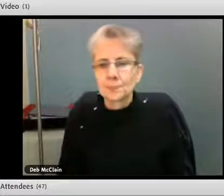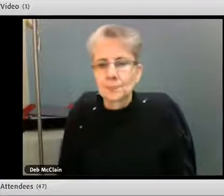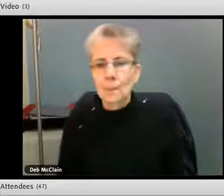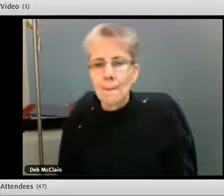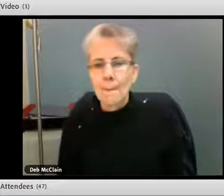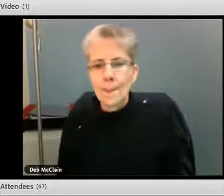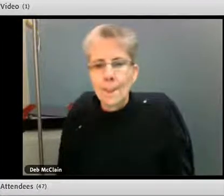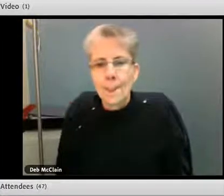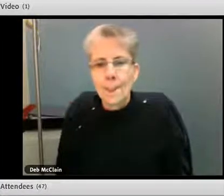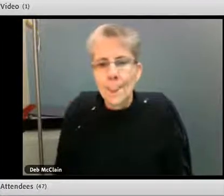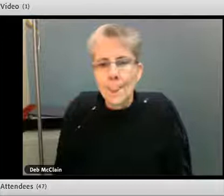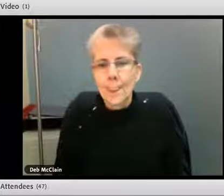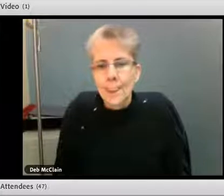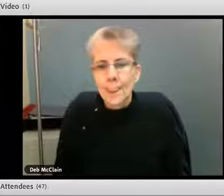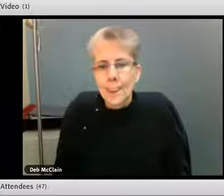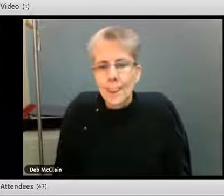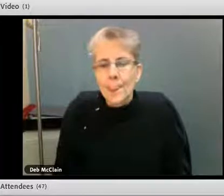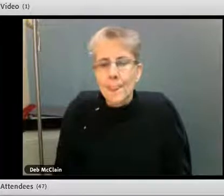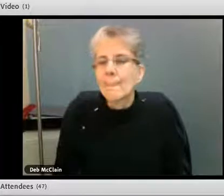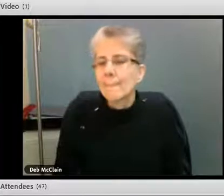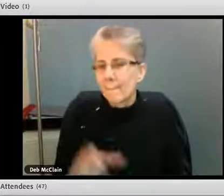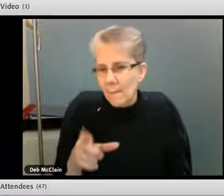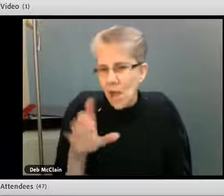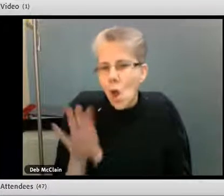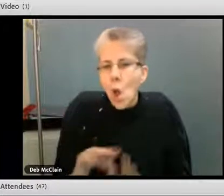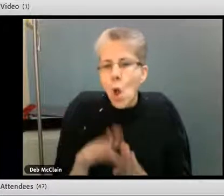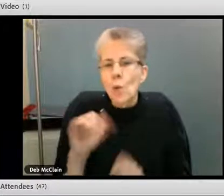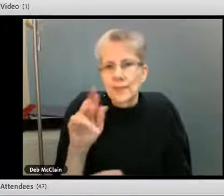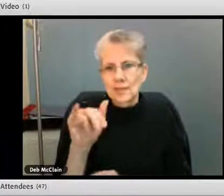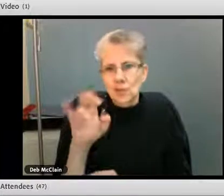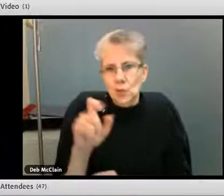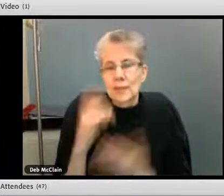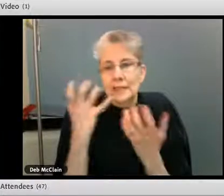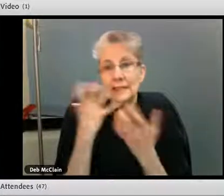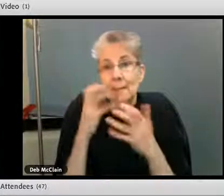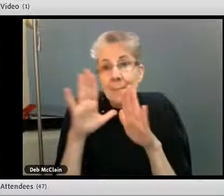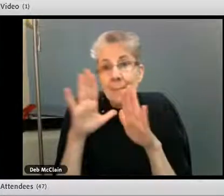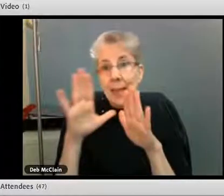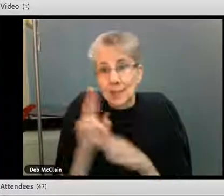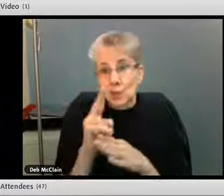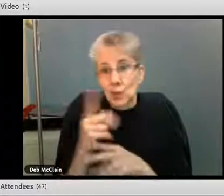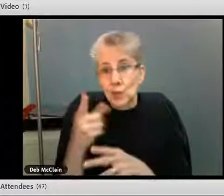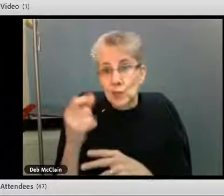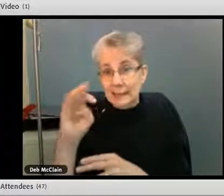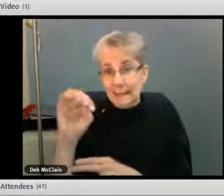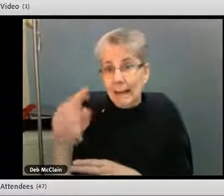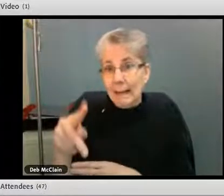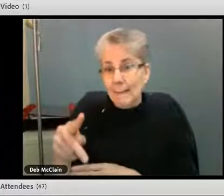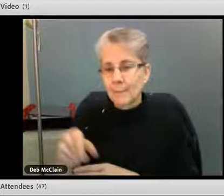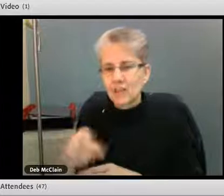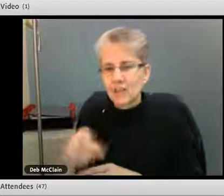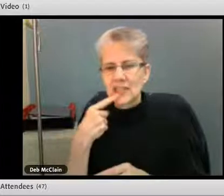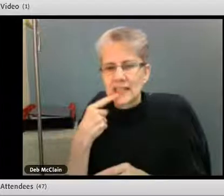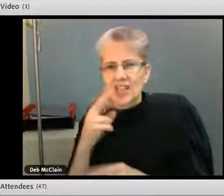Yeah, for open source software, it's amazing. Kristen is saying Gimp, she used it for years. I actually have both on my computer,